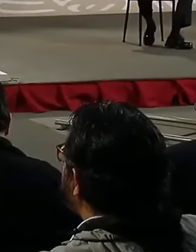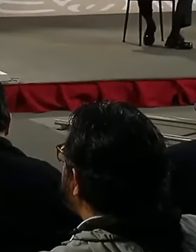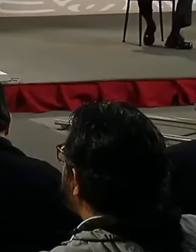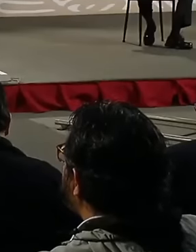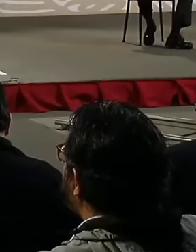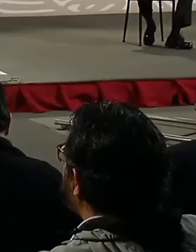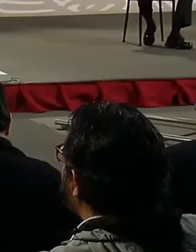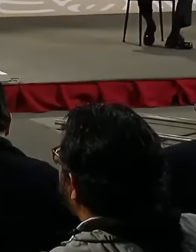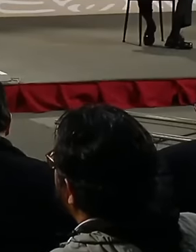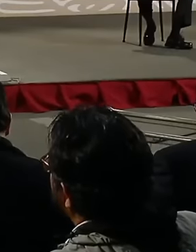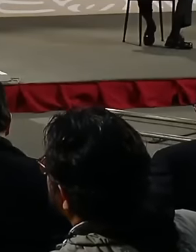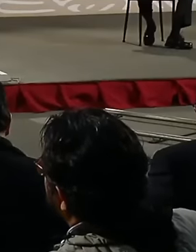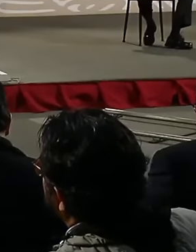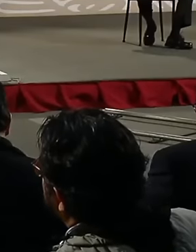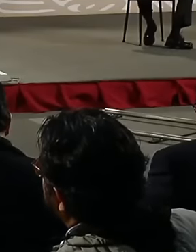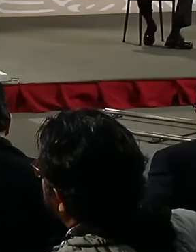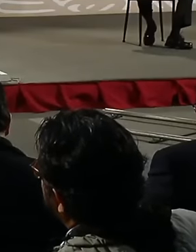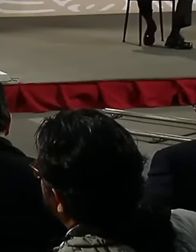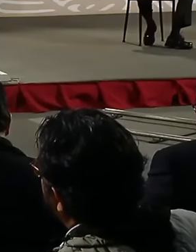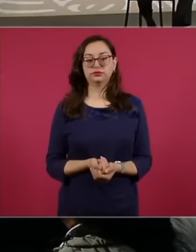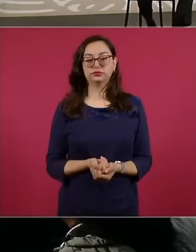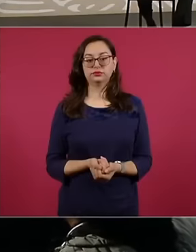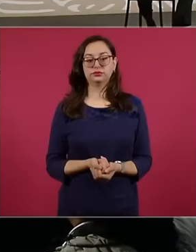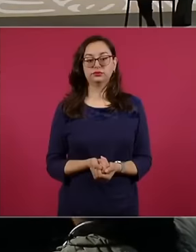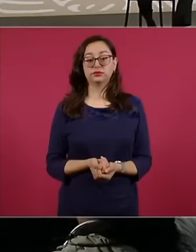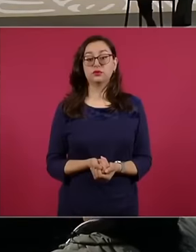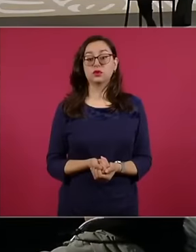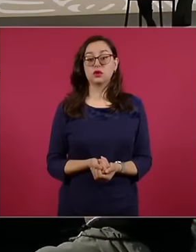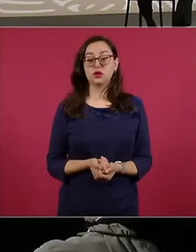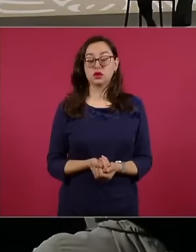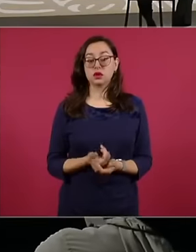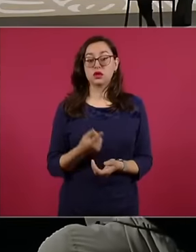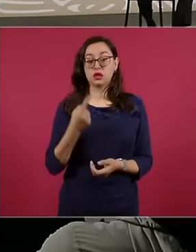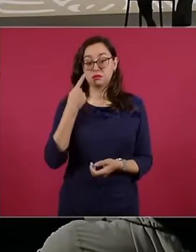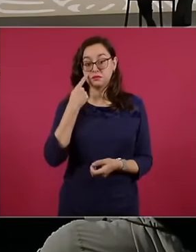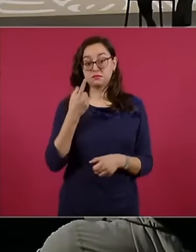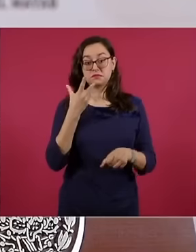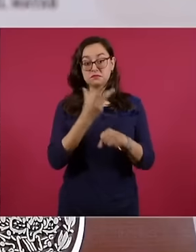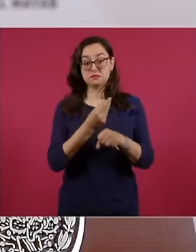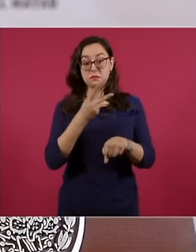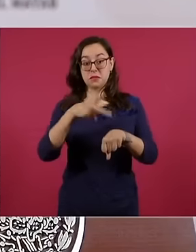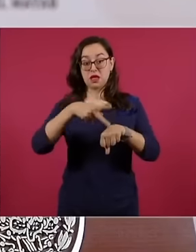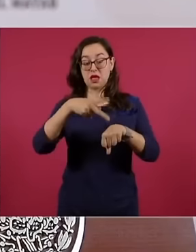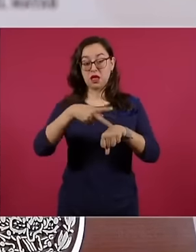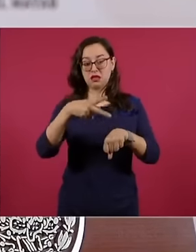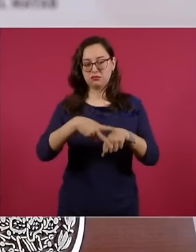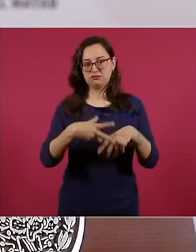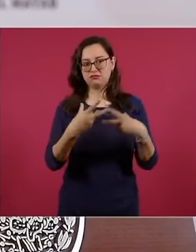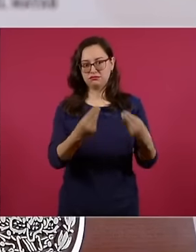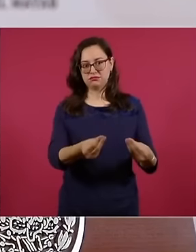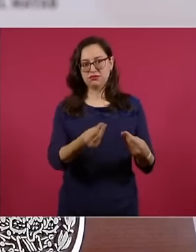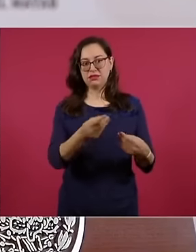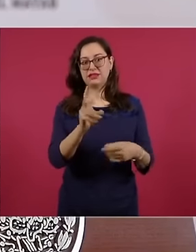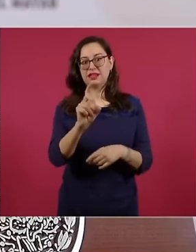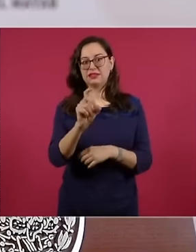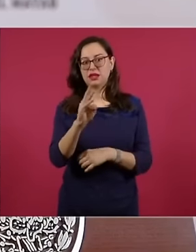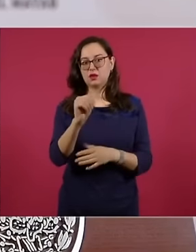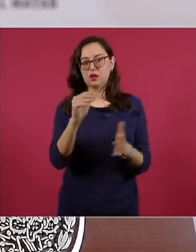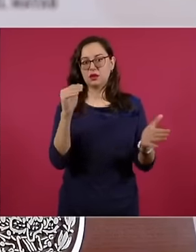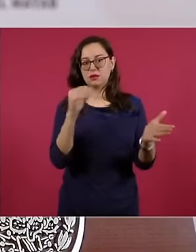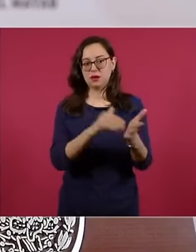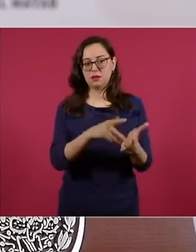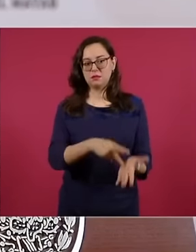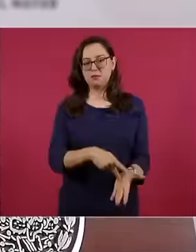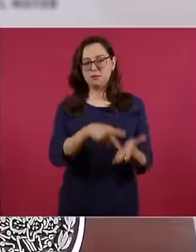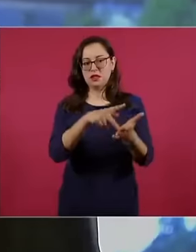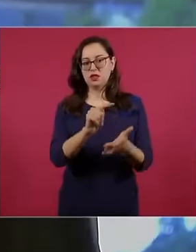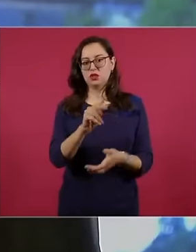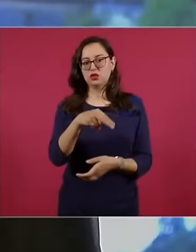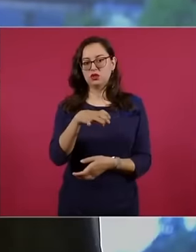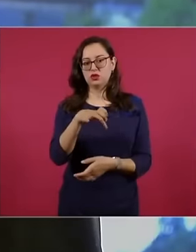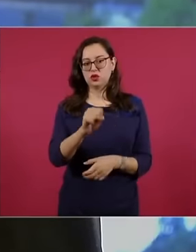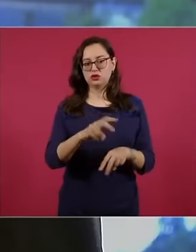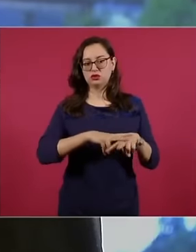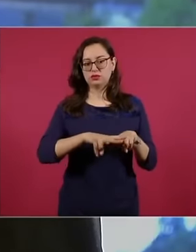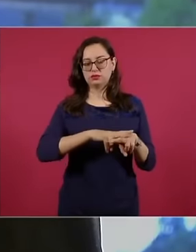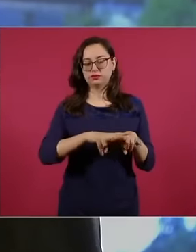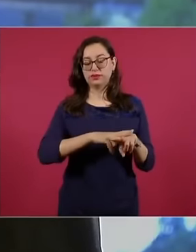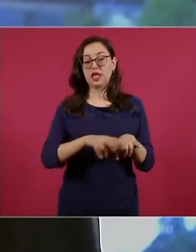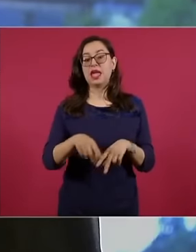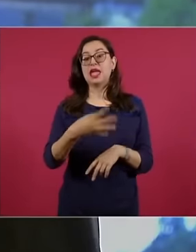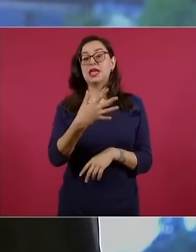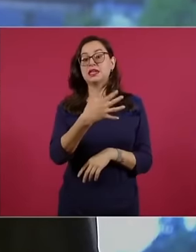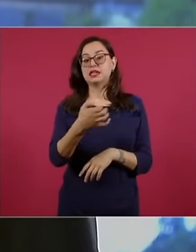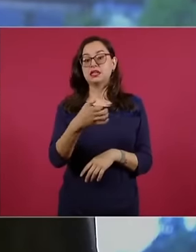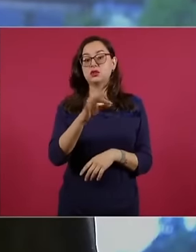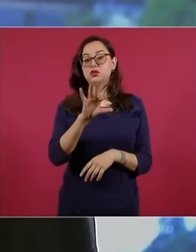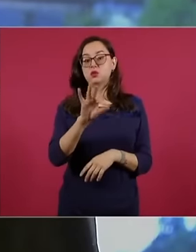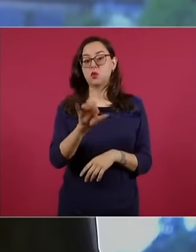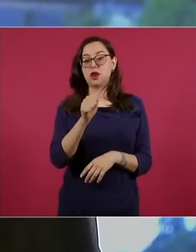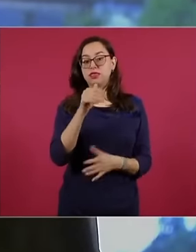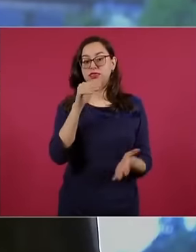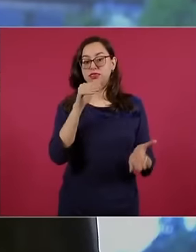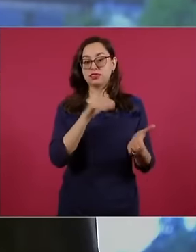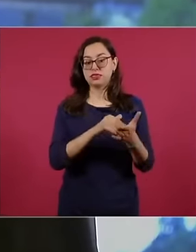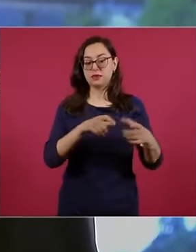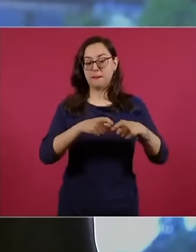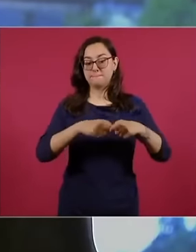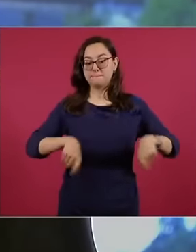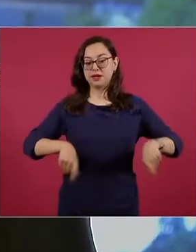4677 51 mc of ballast were used 39562 tons of rail 540.5 66 pieces of sleepers were moved